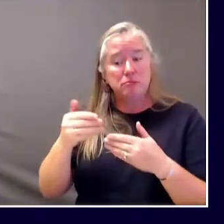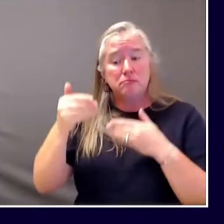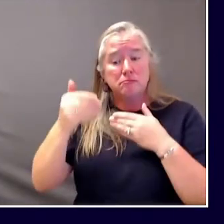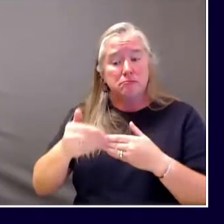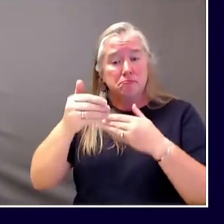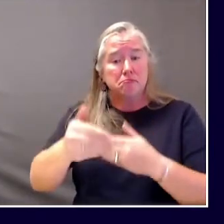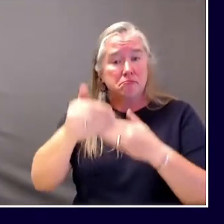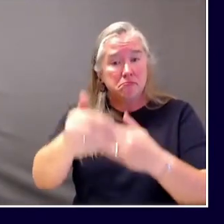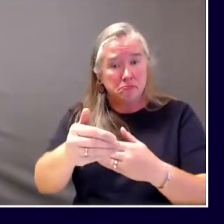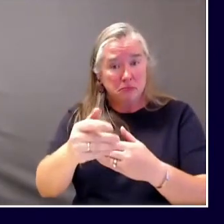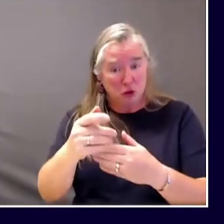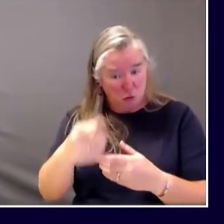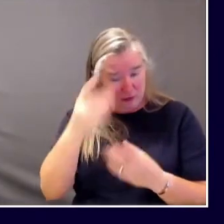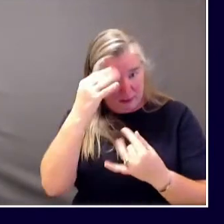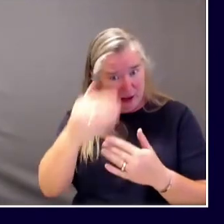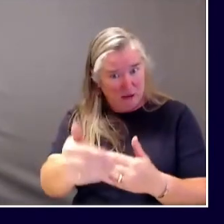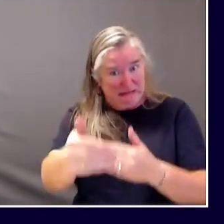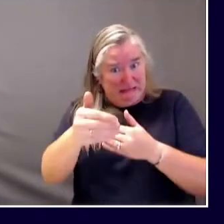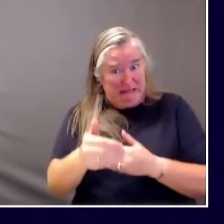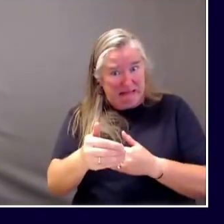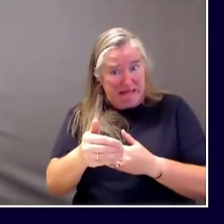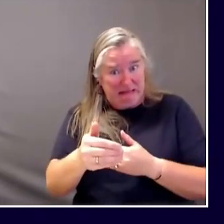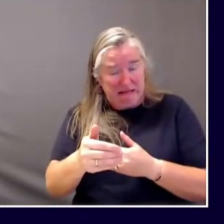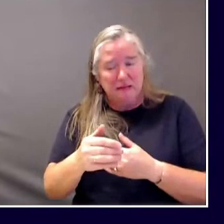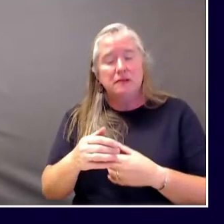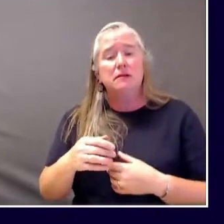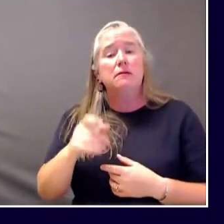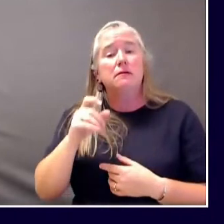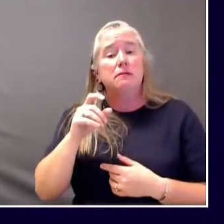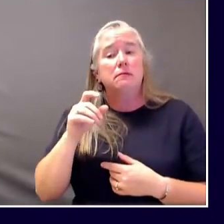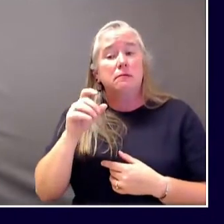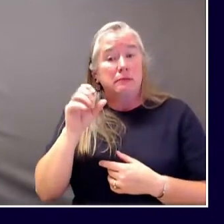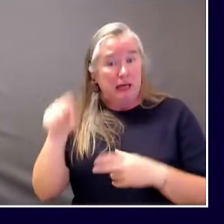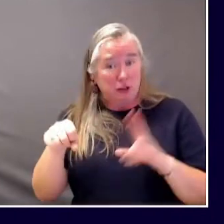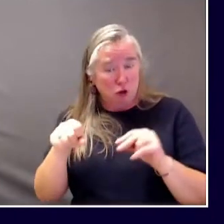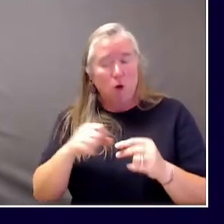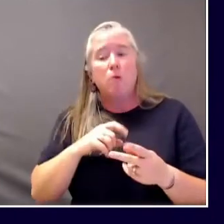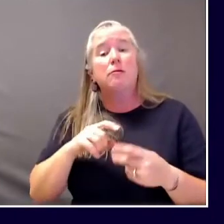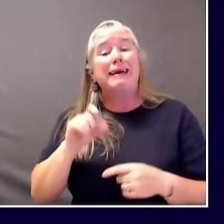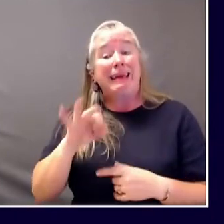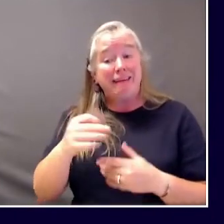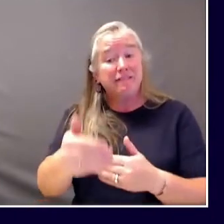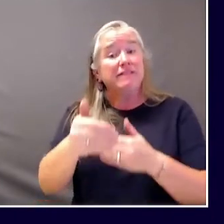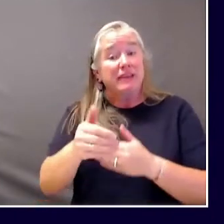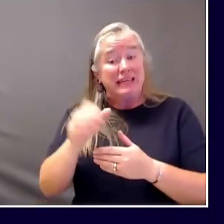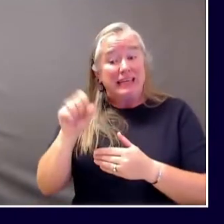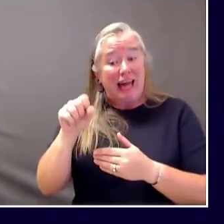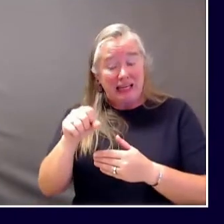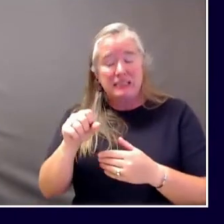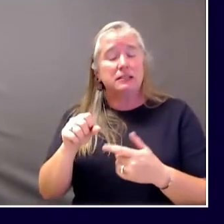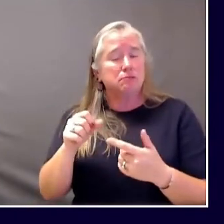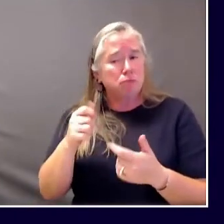plan and if you are can you tell us what's specific areas you're